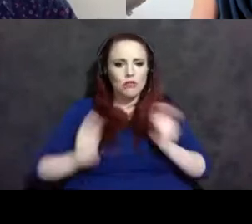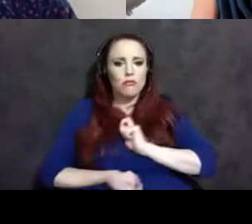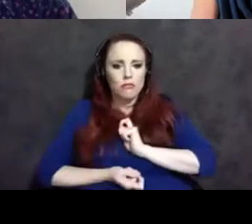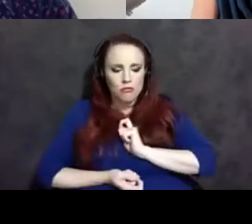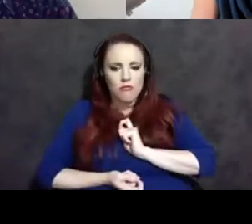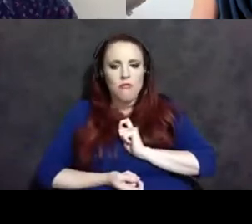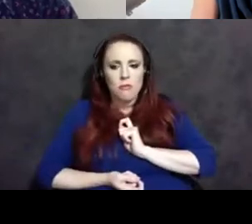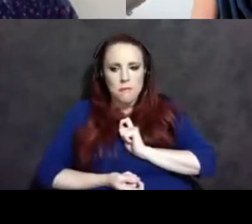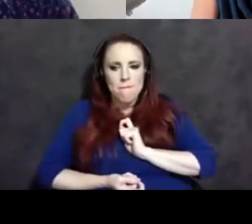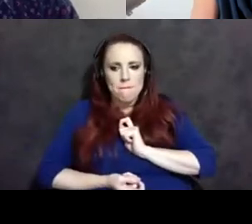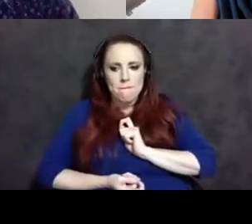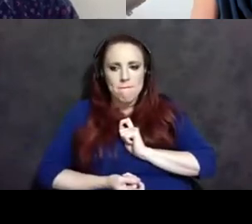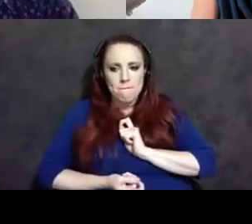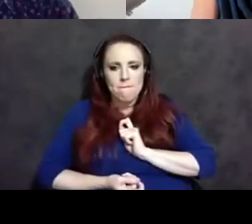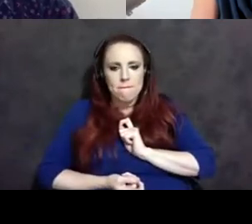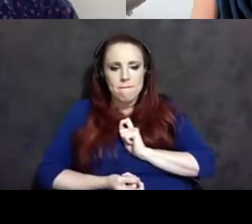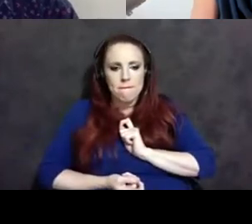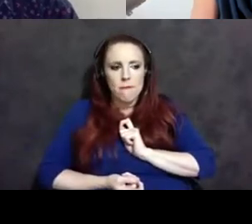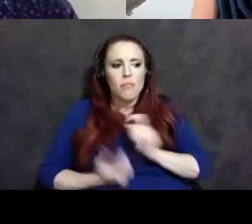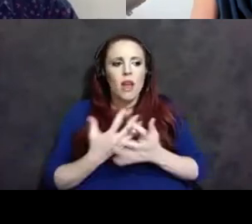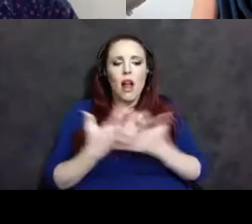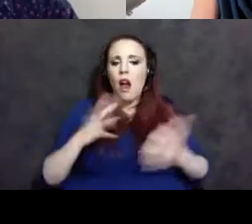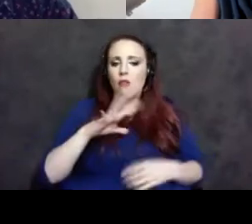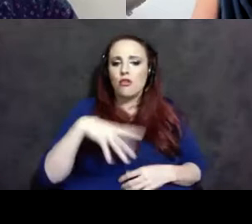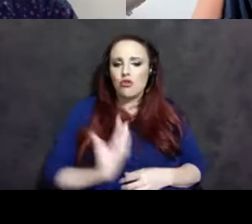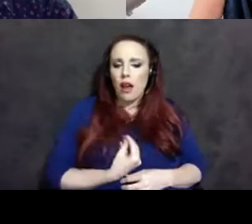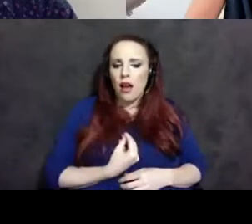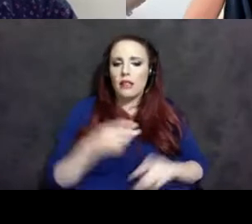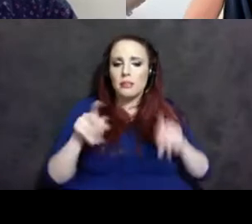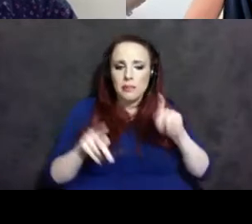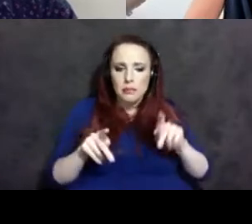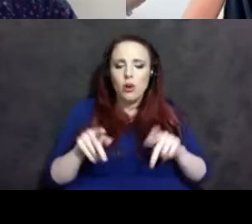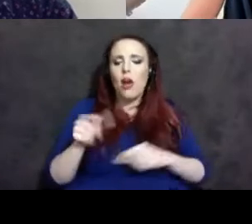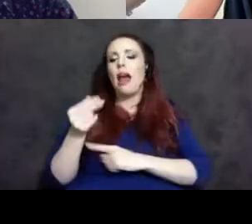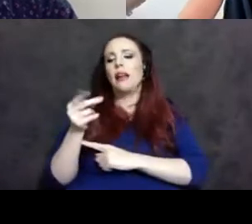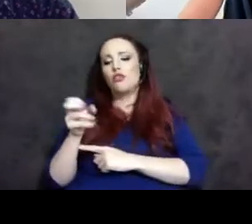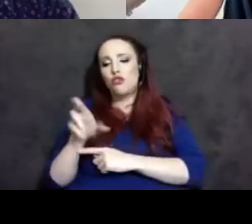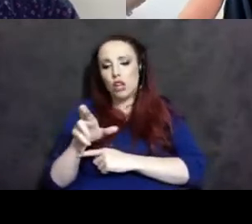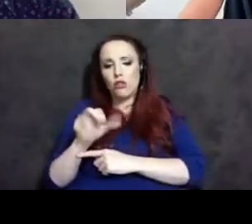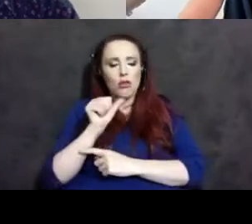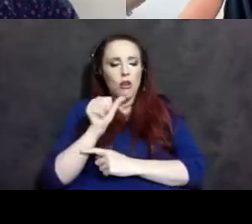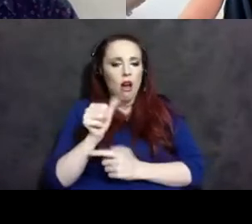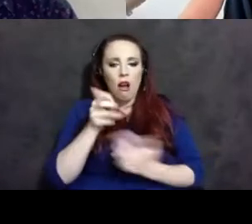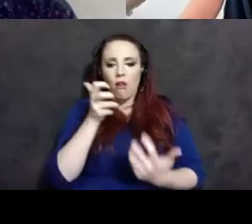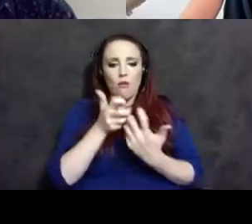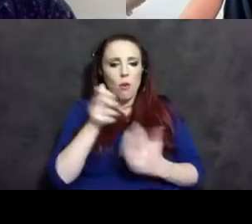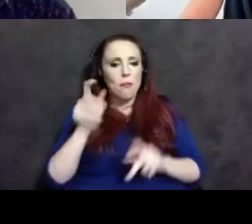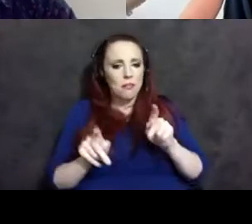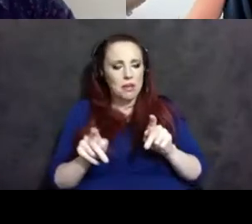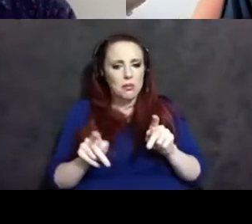A lot of transgender folks and gender nonconforming folks, they're not necessarily accepted by